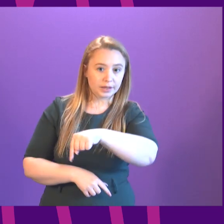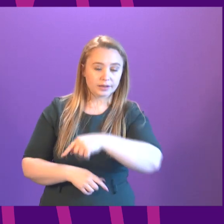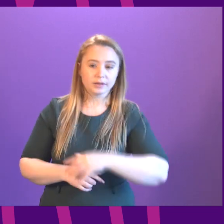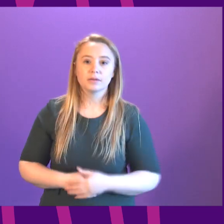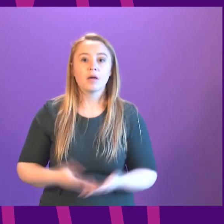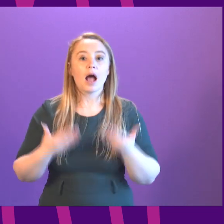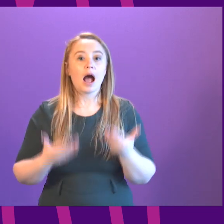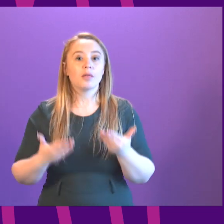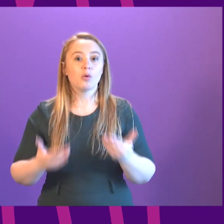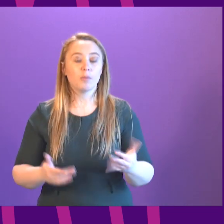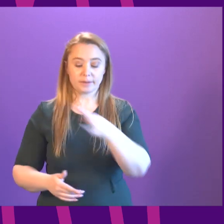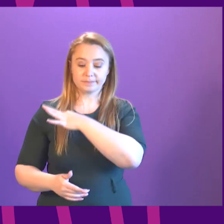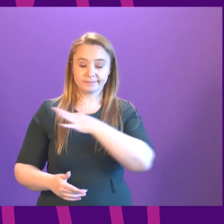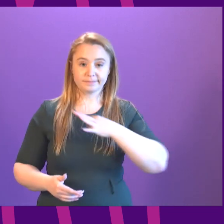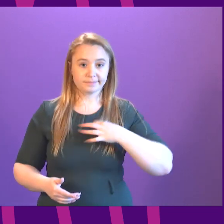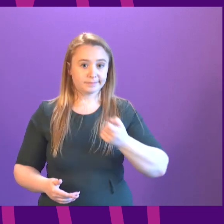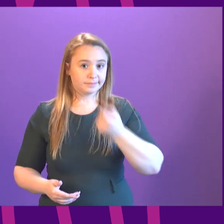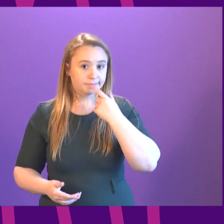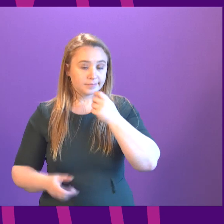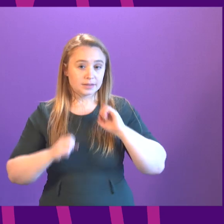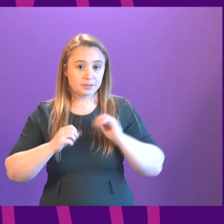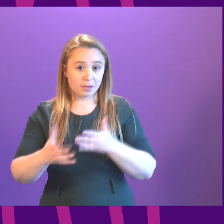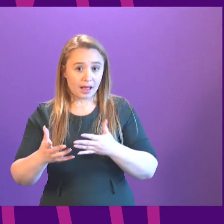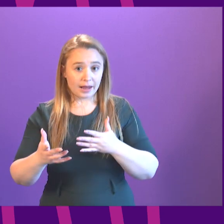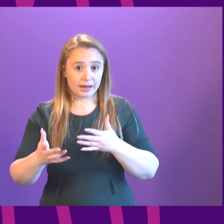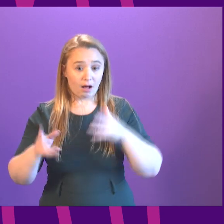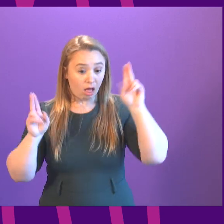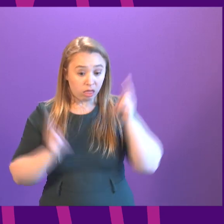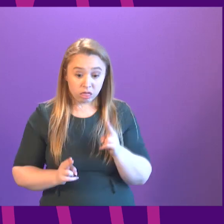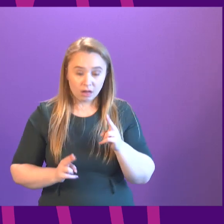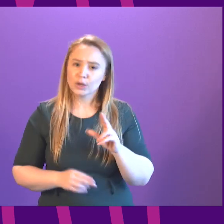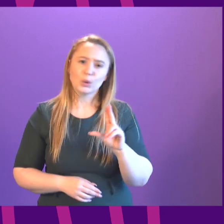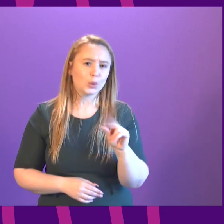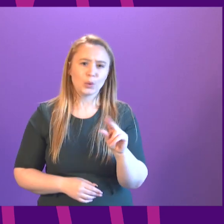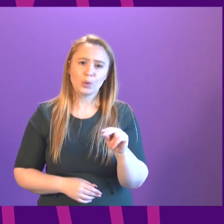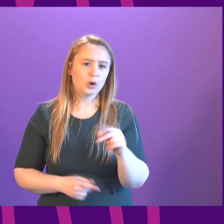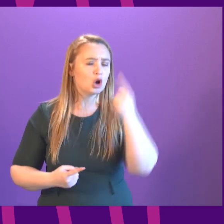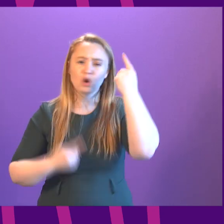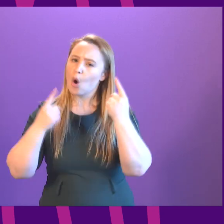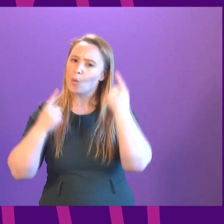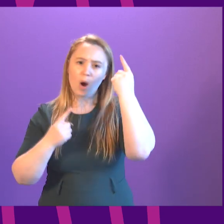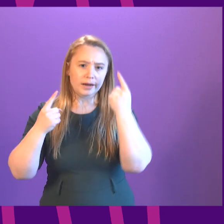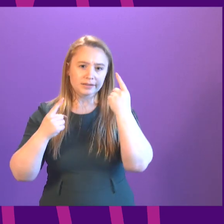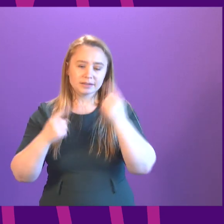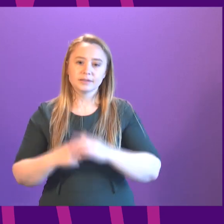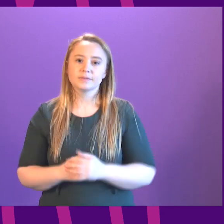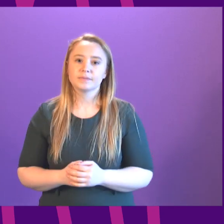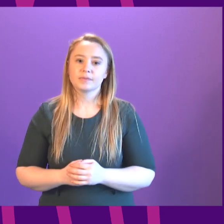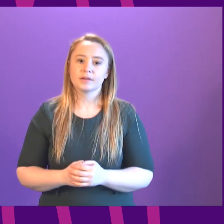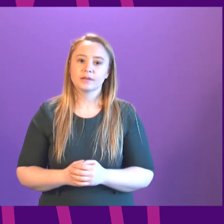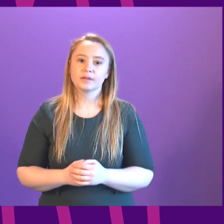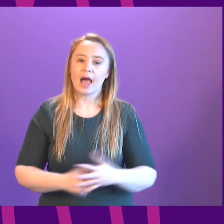concerns about medicines or medical supplies, and we have no immediate concerns about supplies of the Covid vaccines.